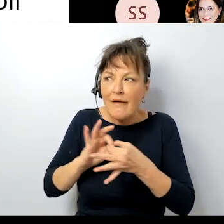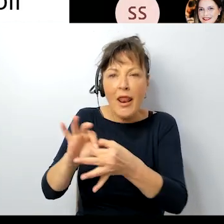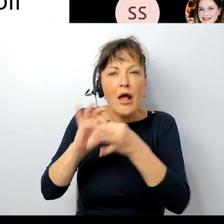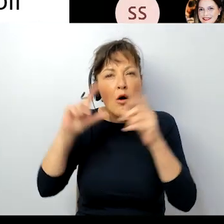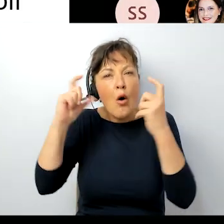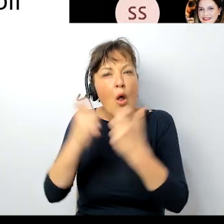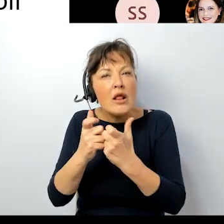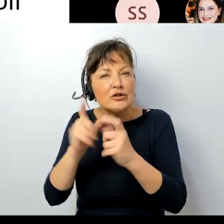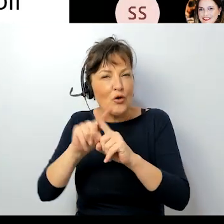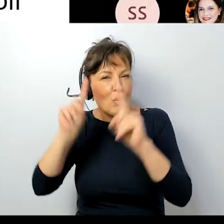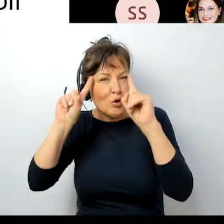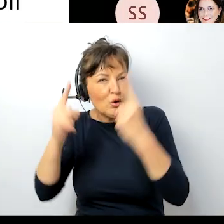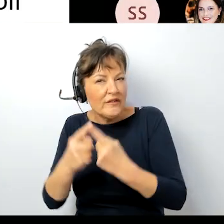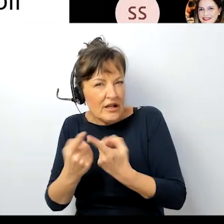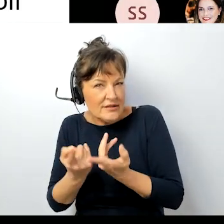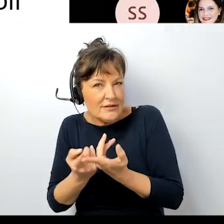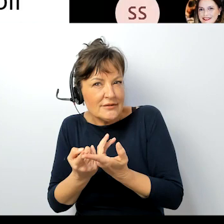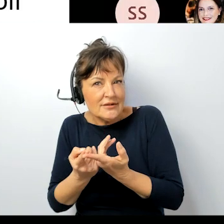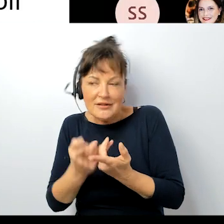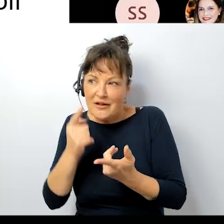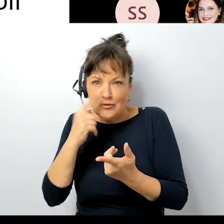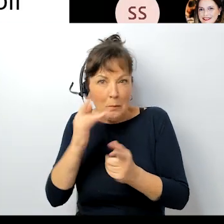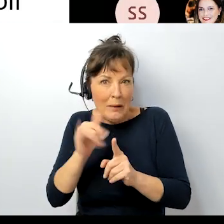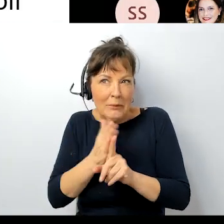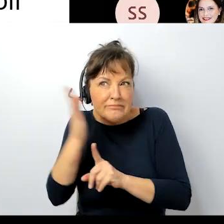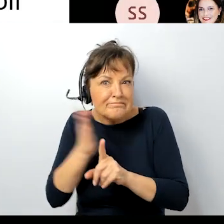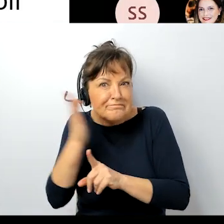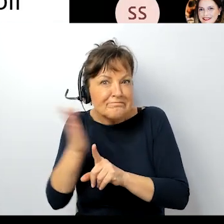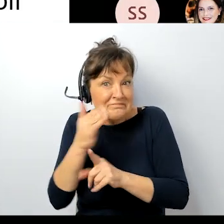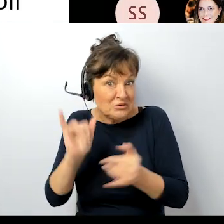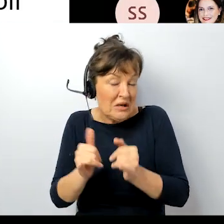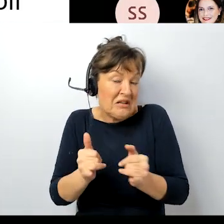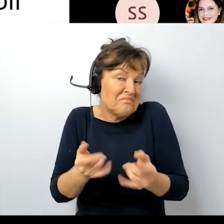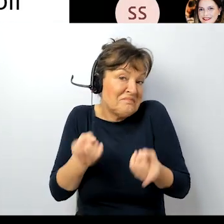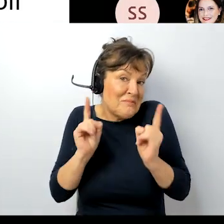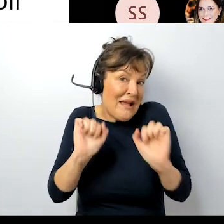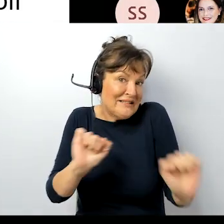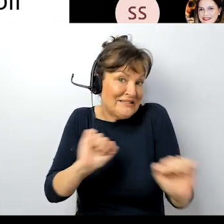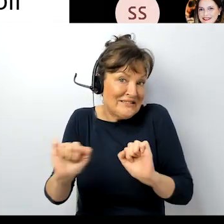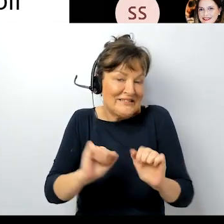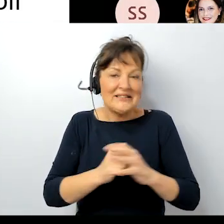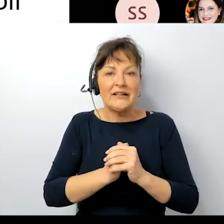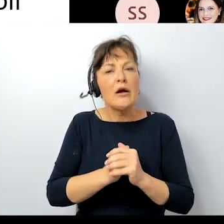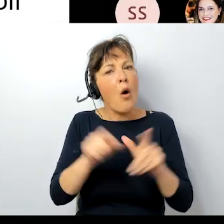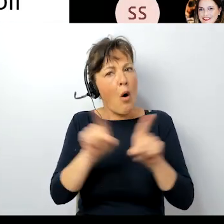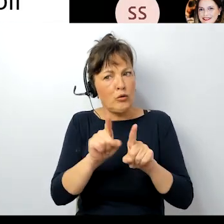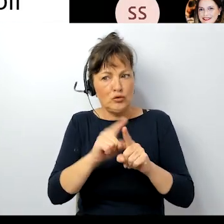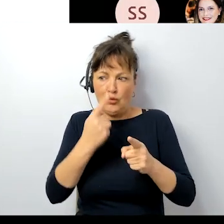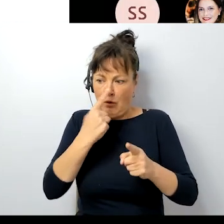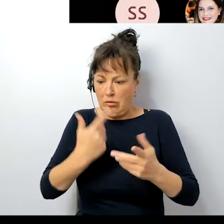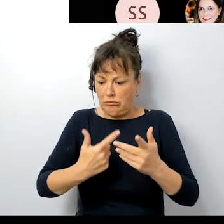by a provider such as a college. Apprentices will develop meta-skills sought by employers.